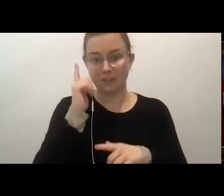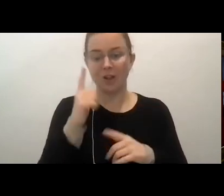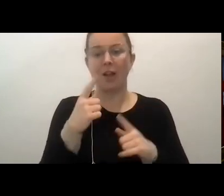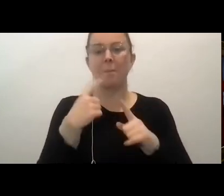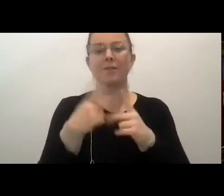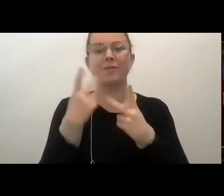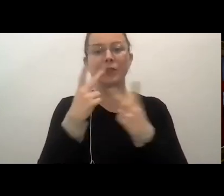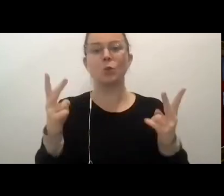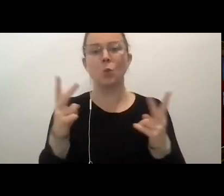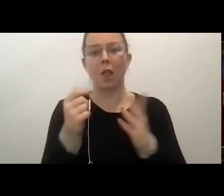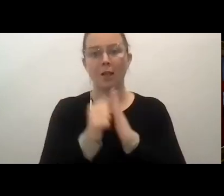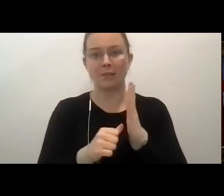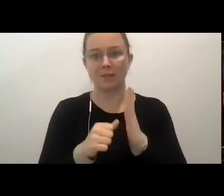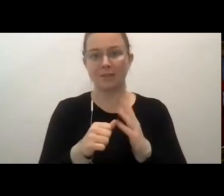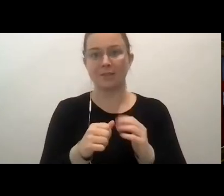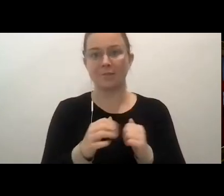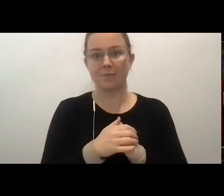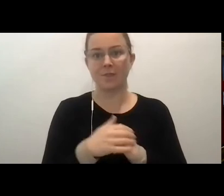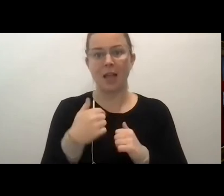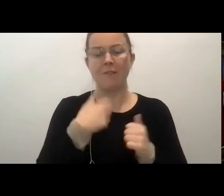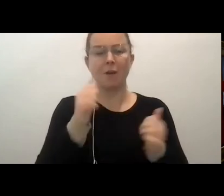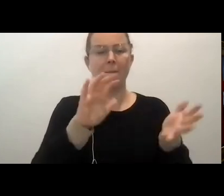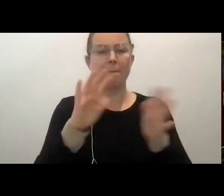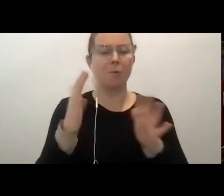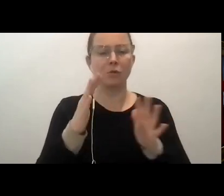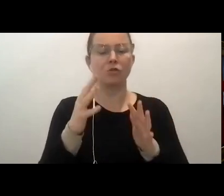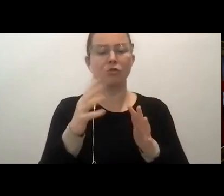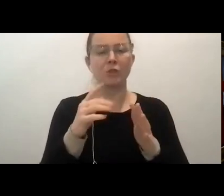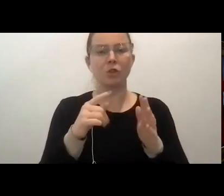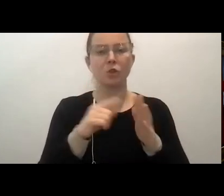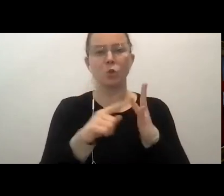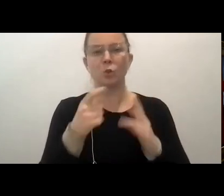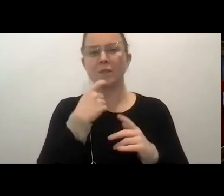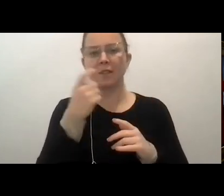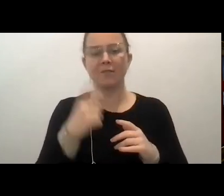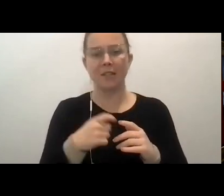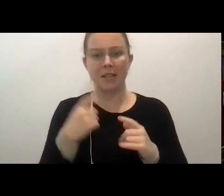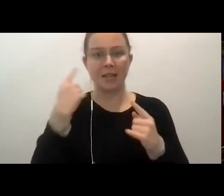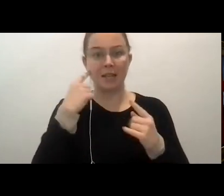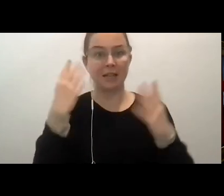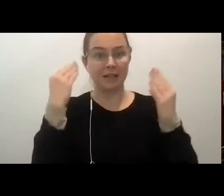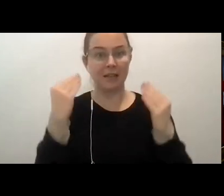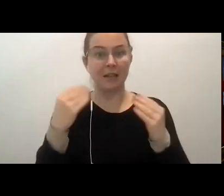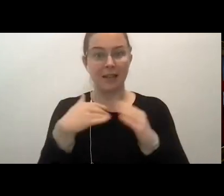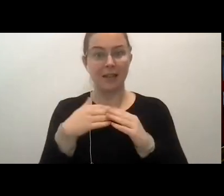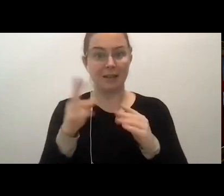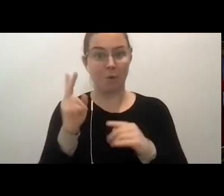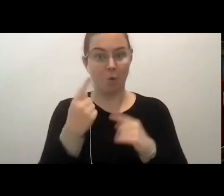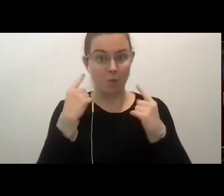I have moderate to severe sensory neural hearing loss in both ears and I need a hearing aid.